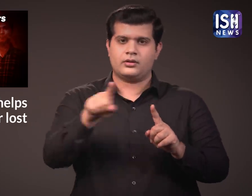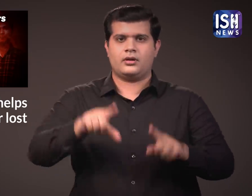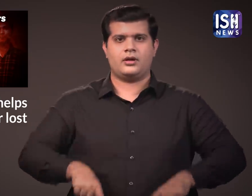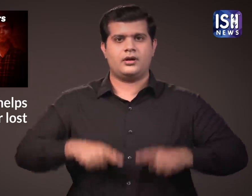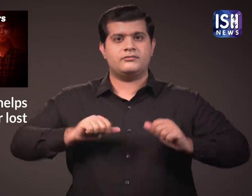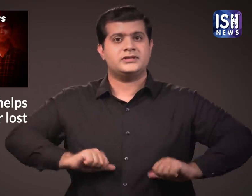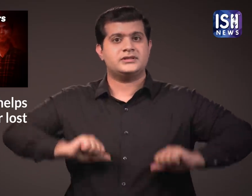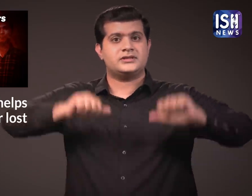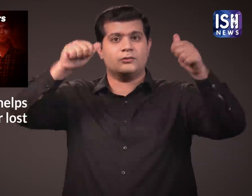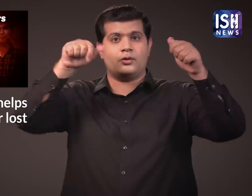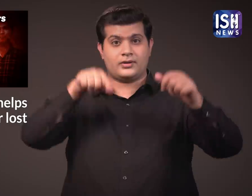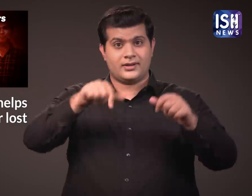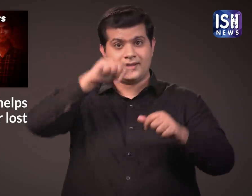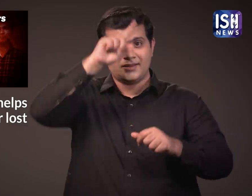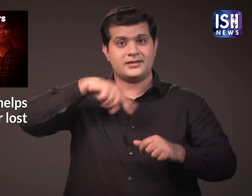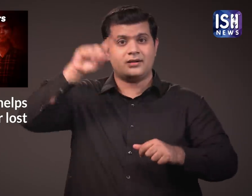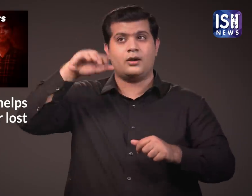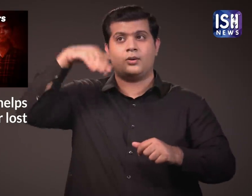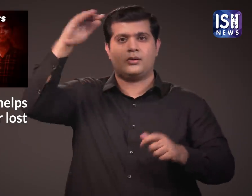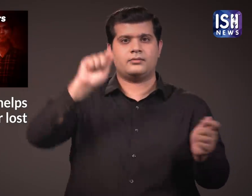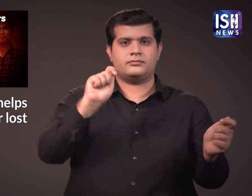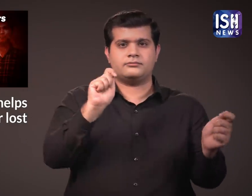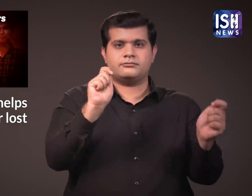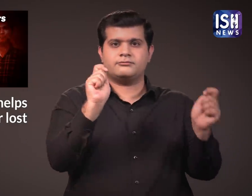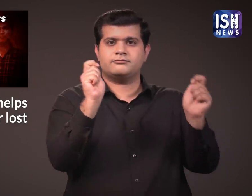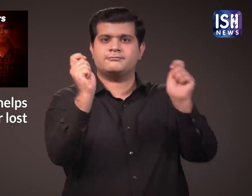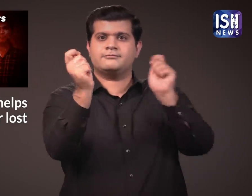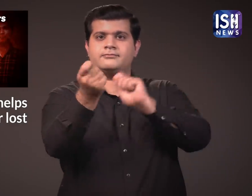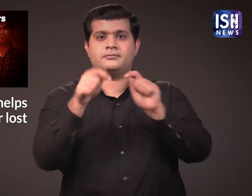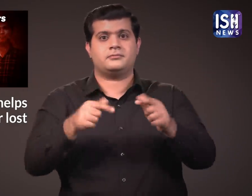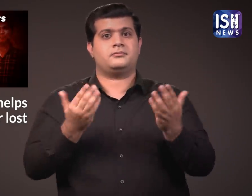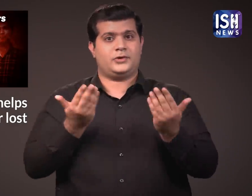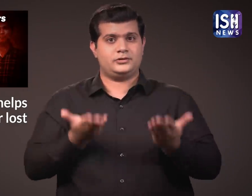for a Deaf individual's success and the development of the nation.